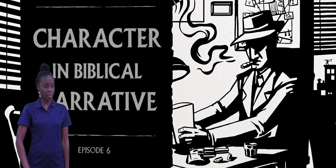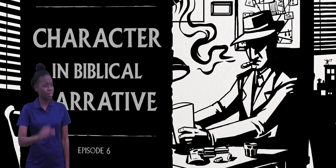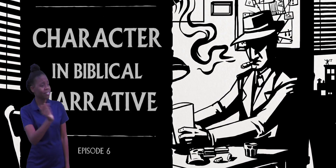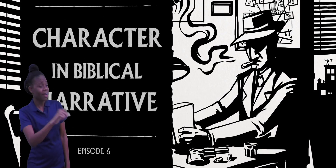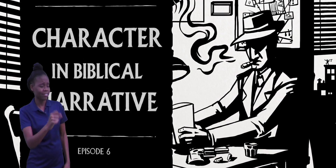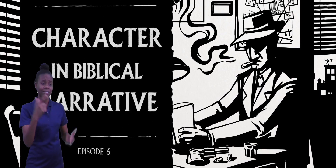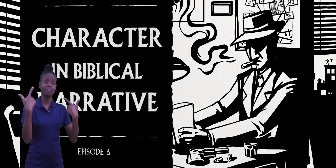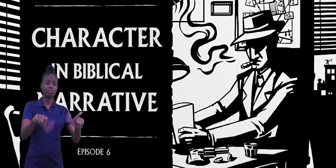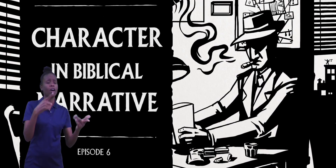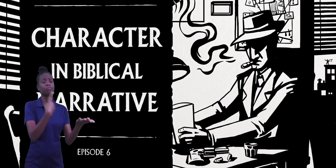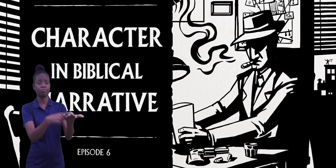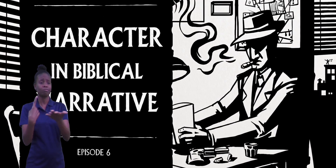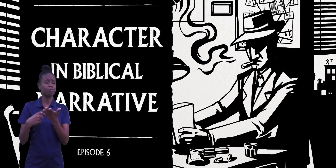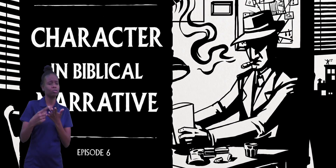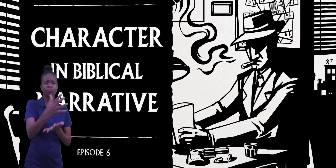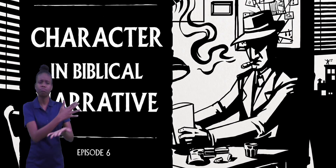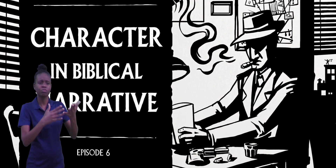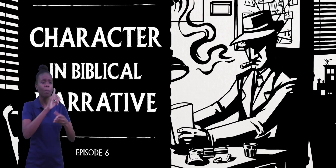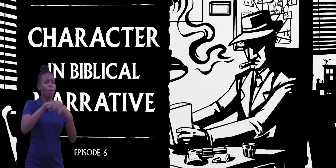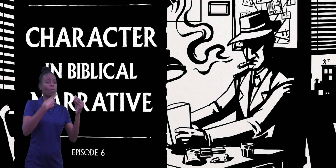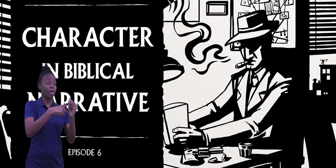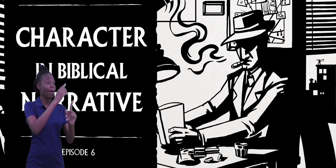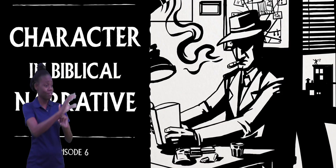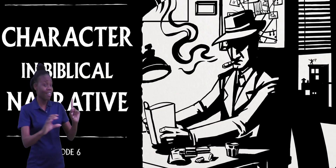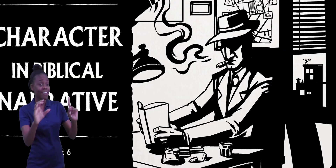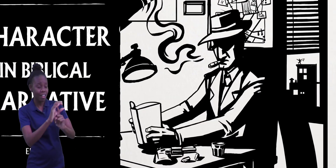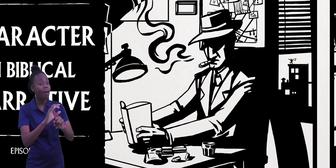Jon: Yeah. Let’s talk about characters.